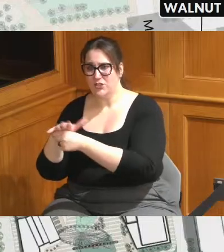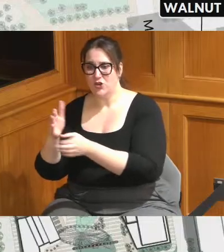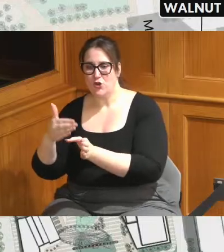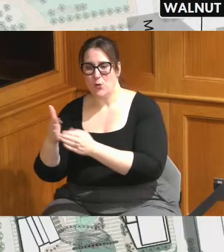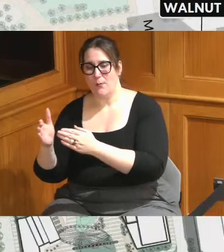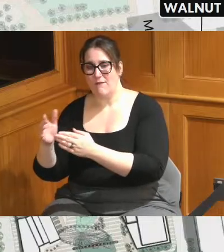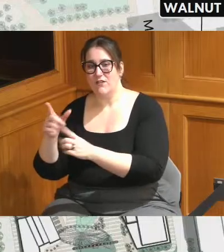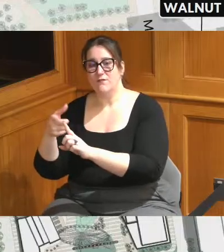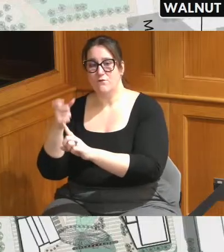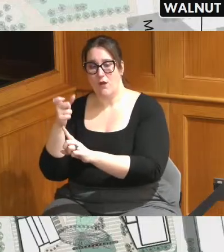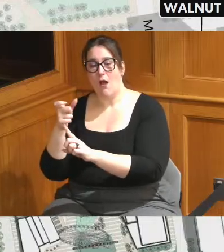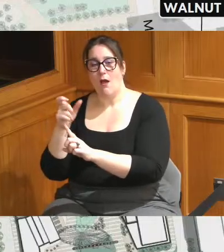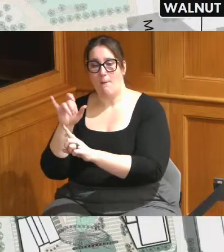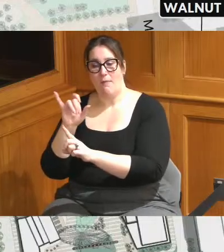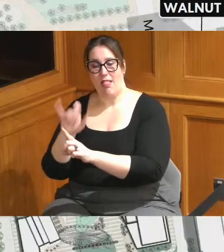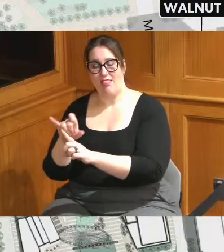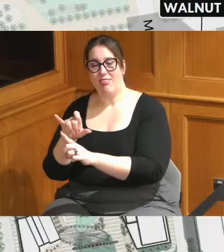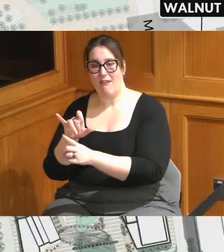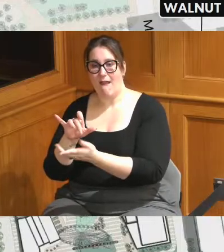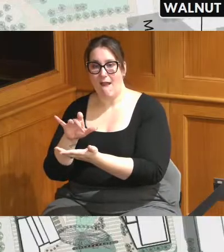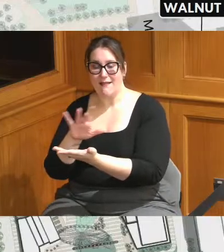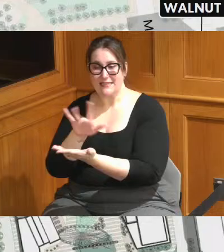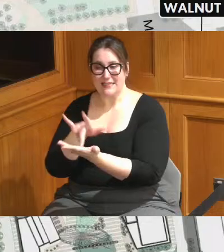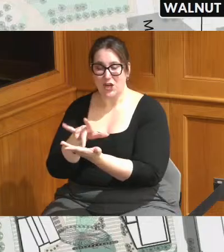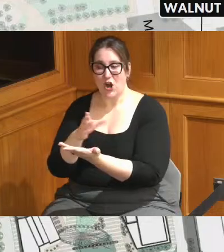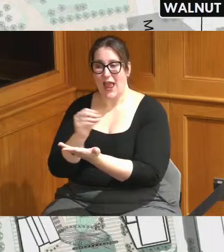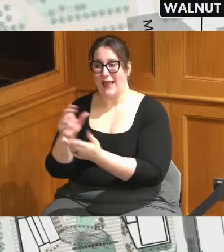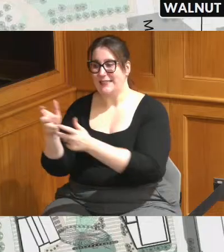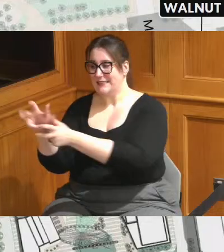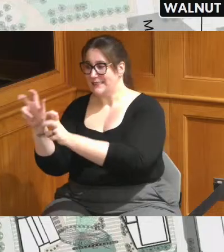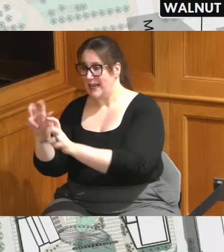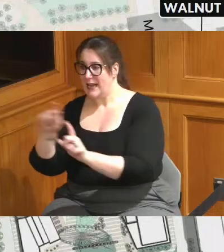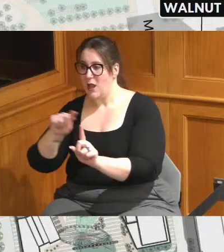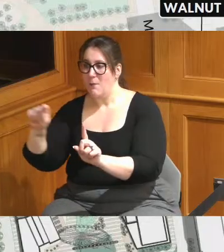a few blocks to the north and then the stadium and then turning the turning towards Freedom Way there